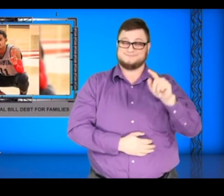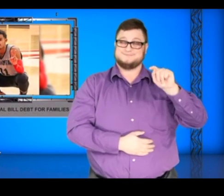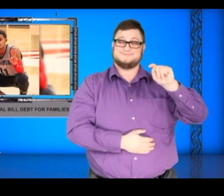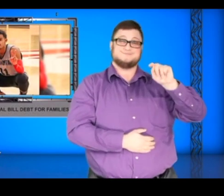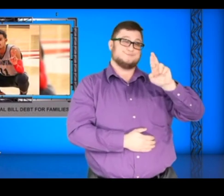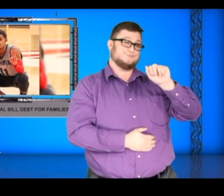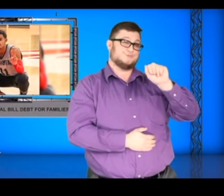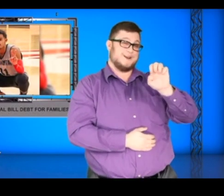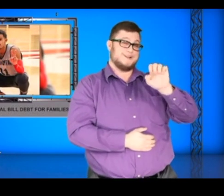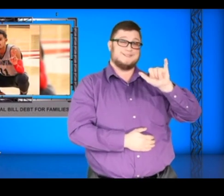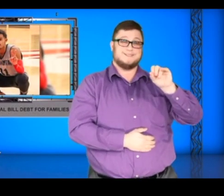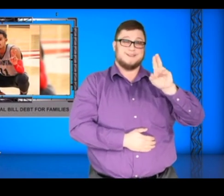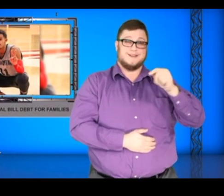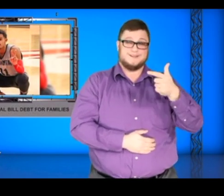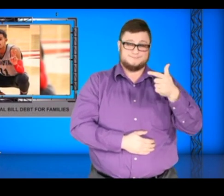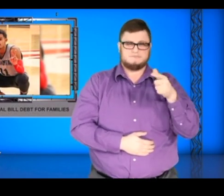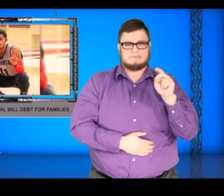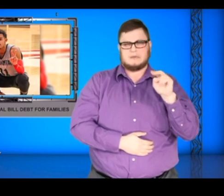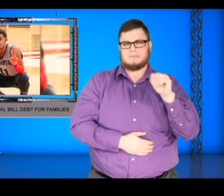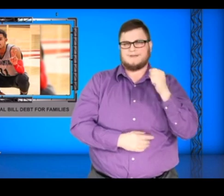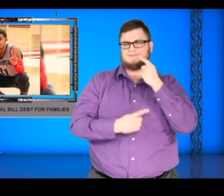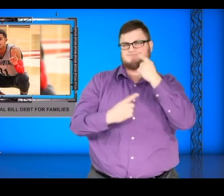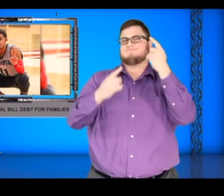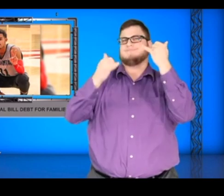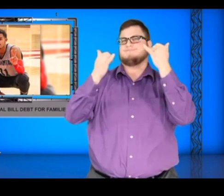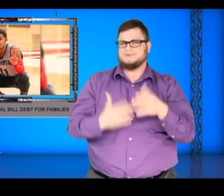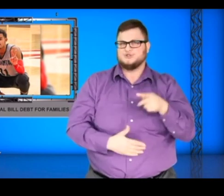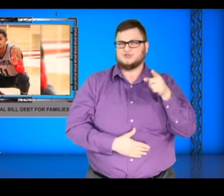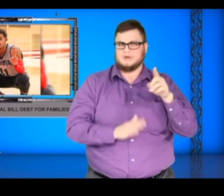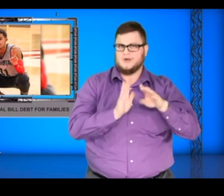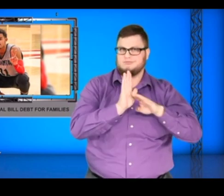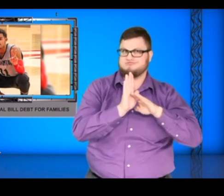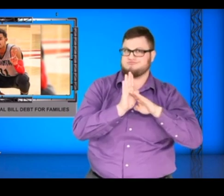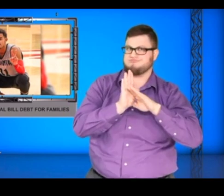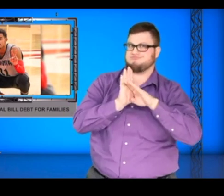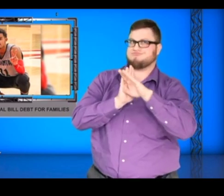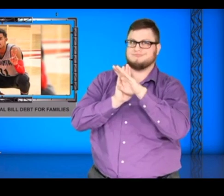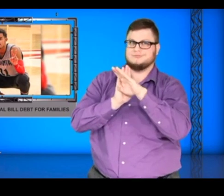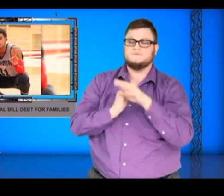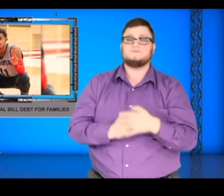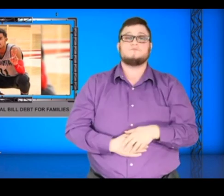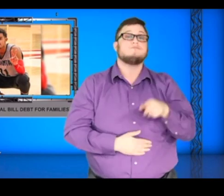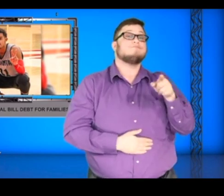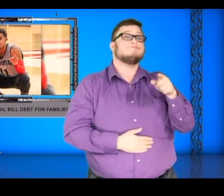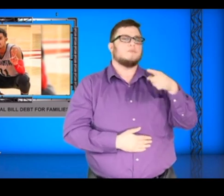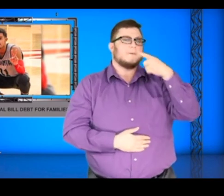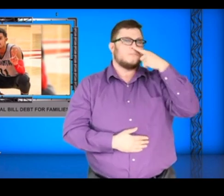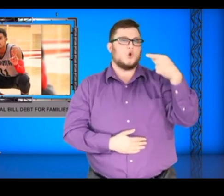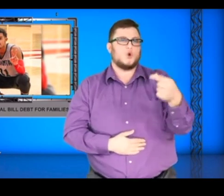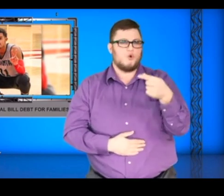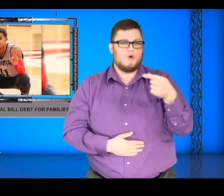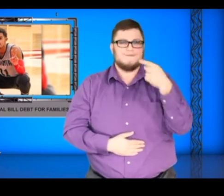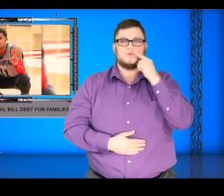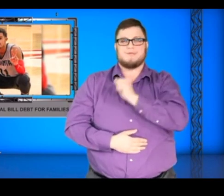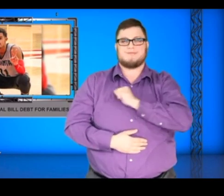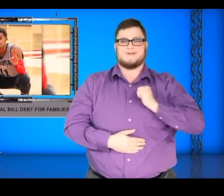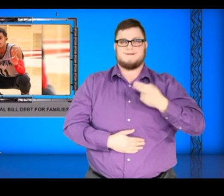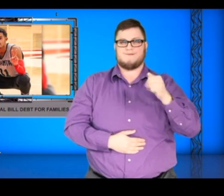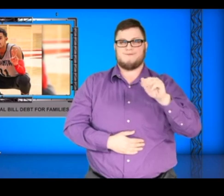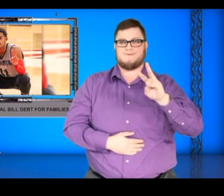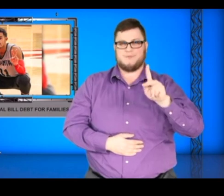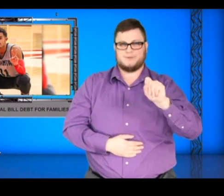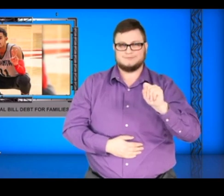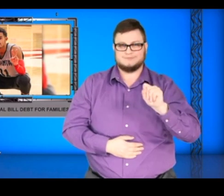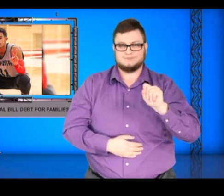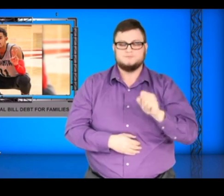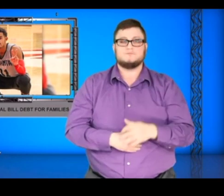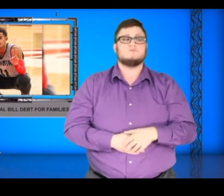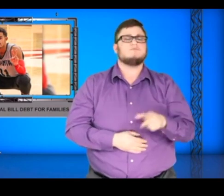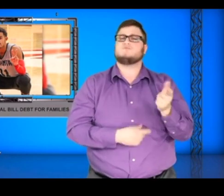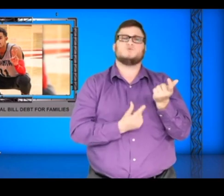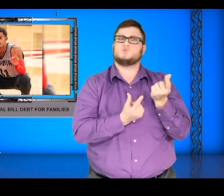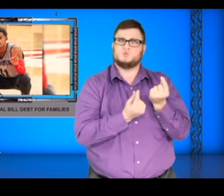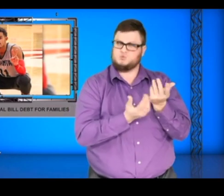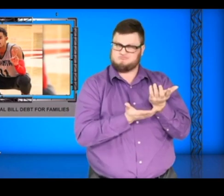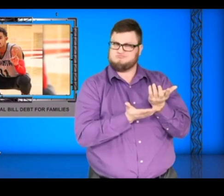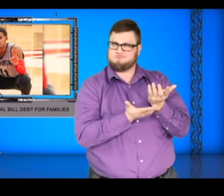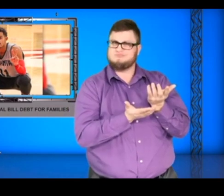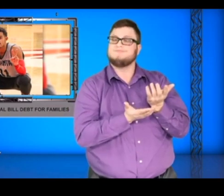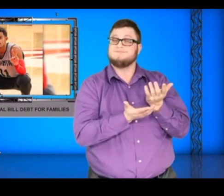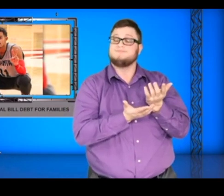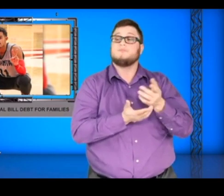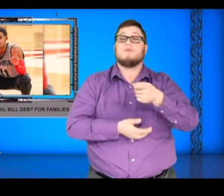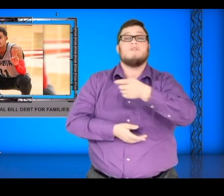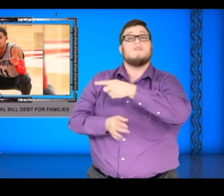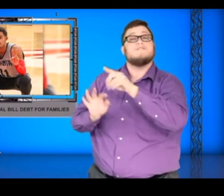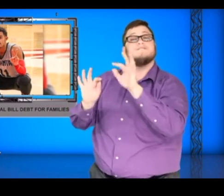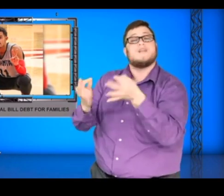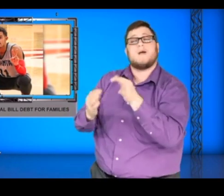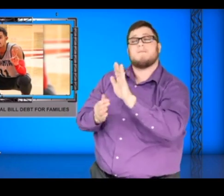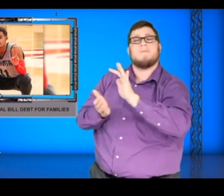Rising NBA star Trae Young has helped wipeout a million dollars in past-due medical debt